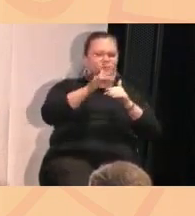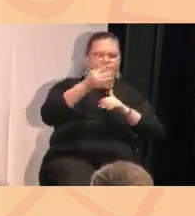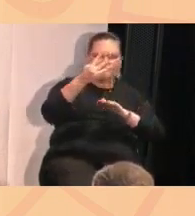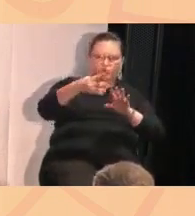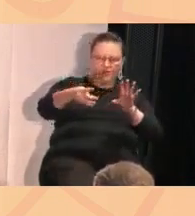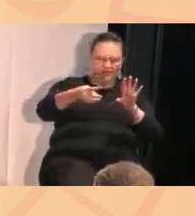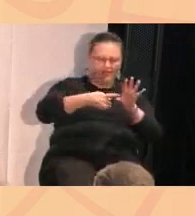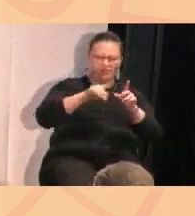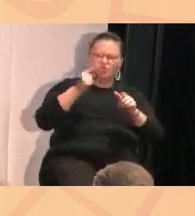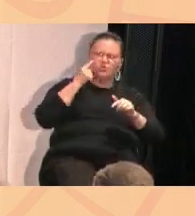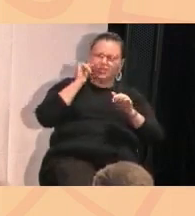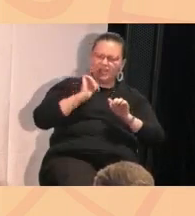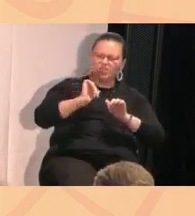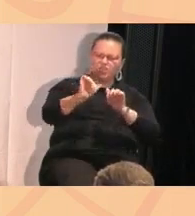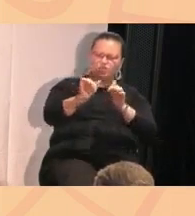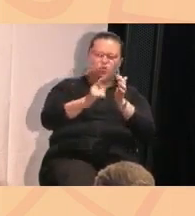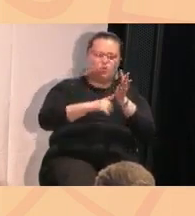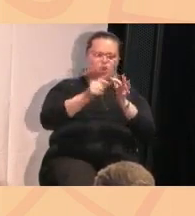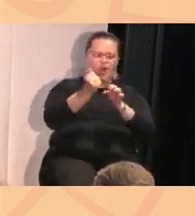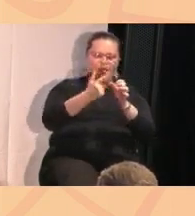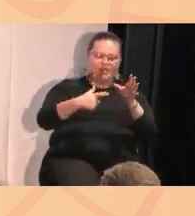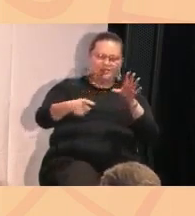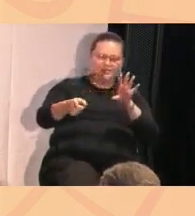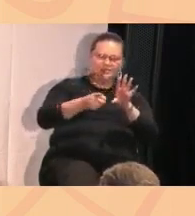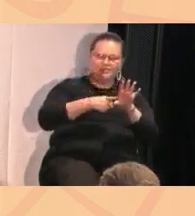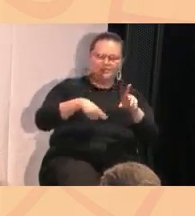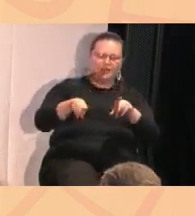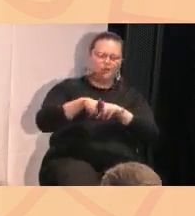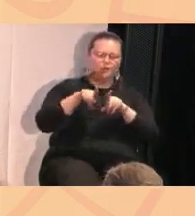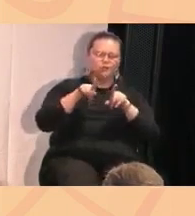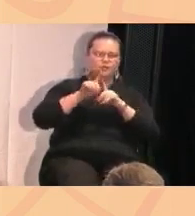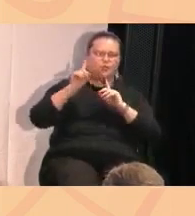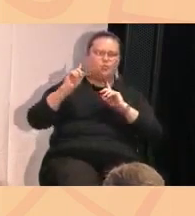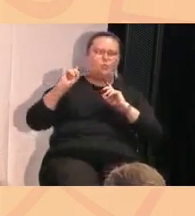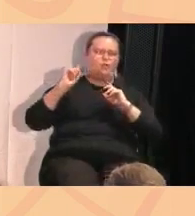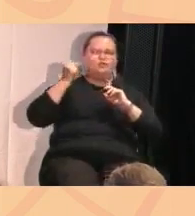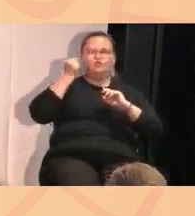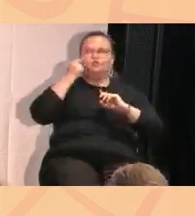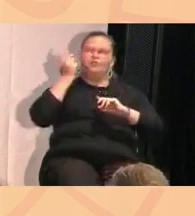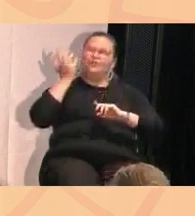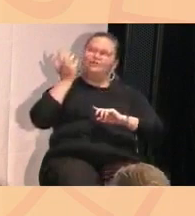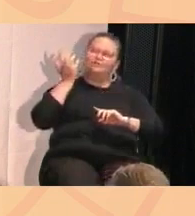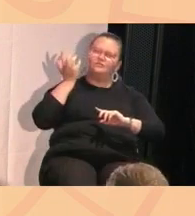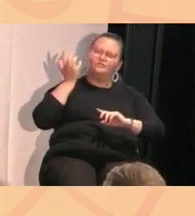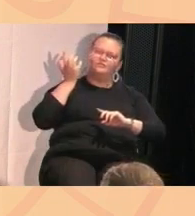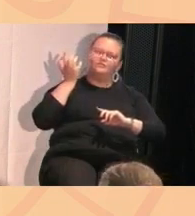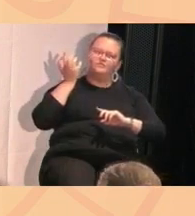So, Djon, looking back over time and looking forwards, you've worked in the visual arts for 40 years.